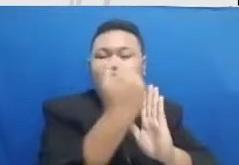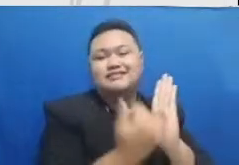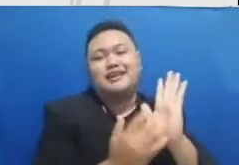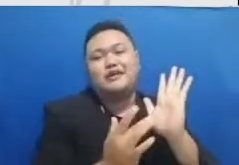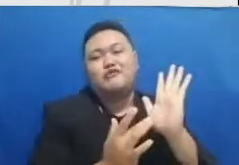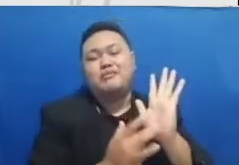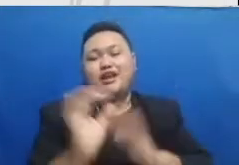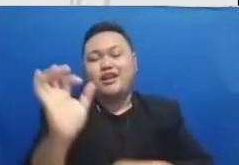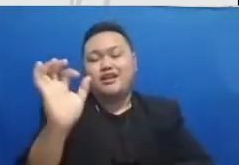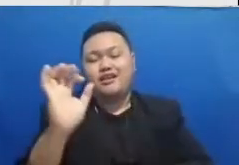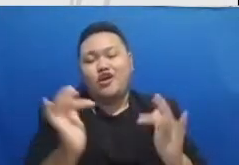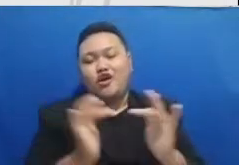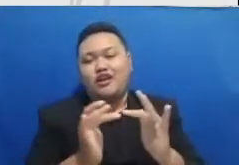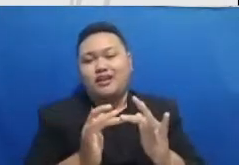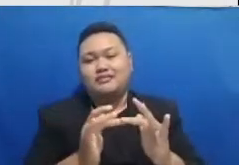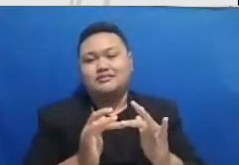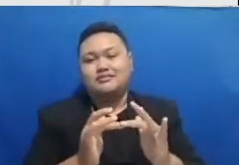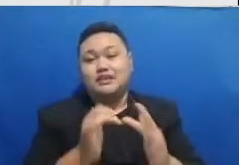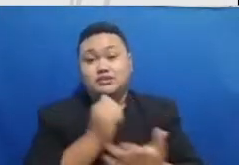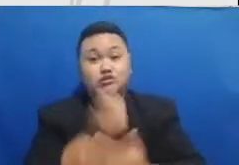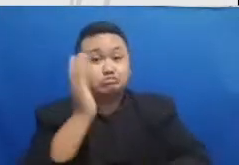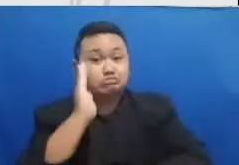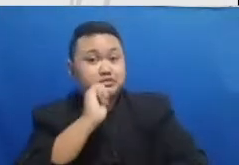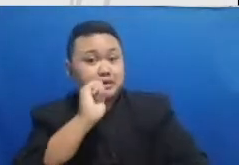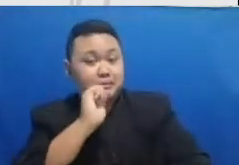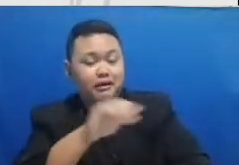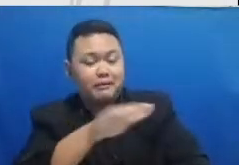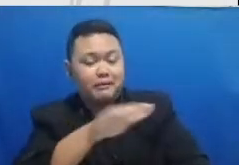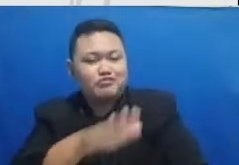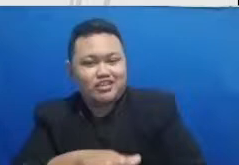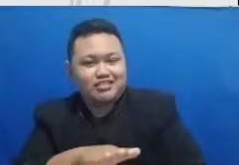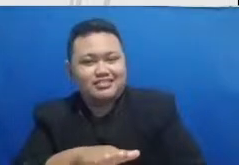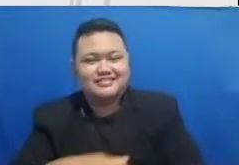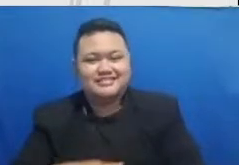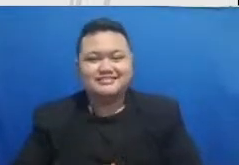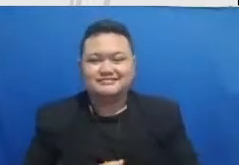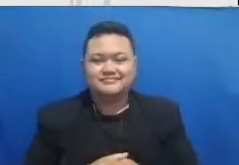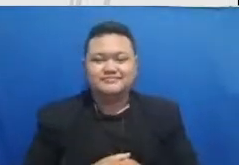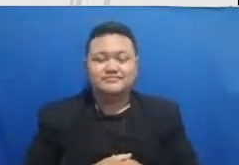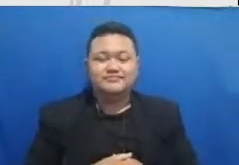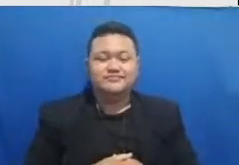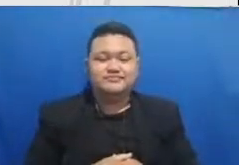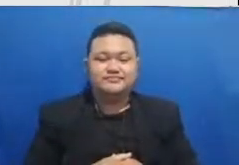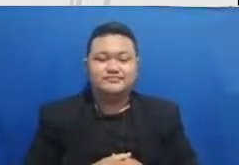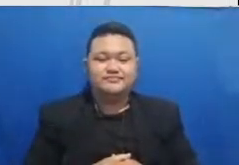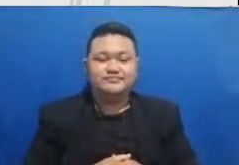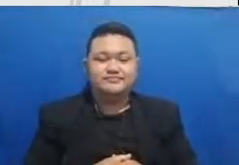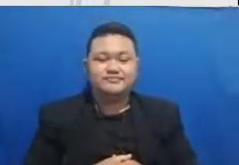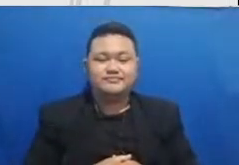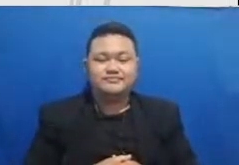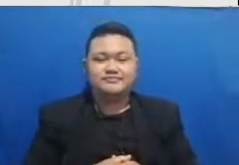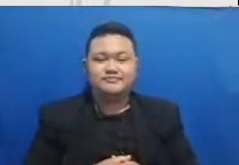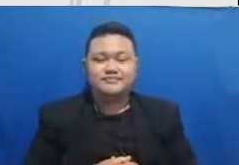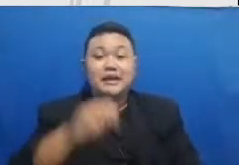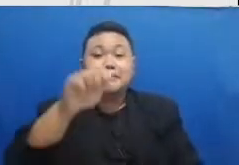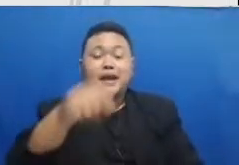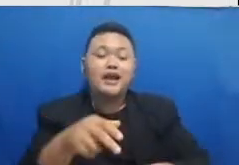3 seasons in the use of video meetings like this is what we highly recommend